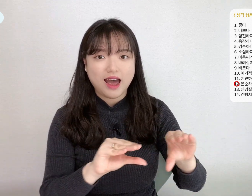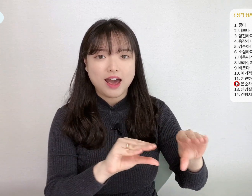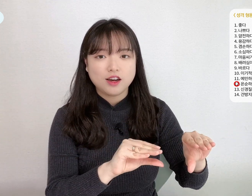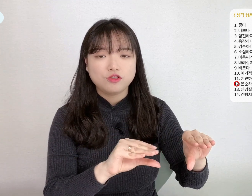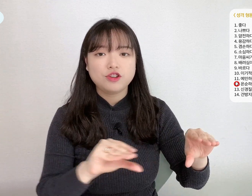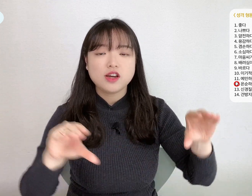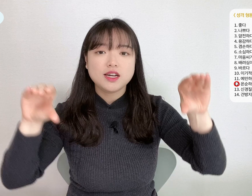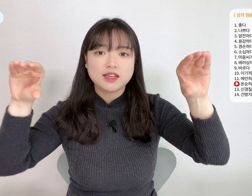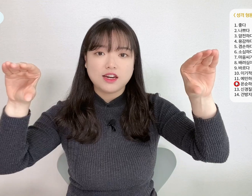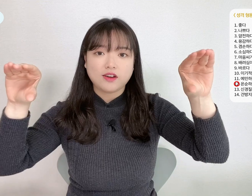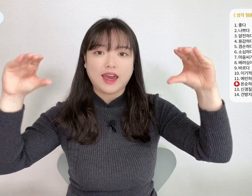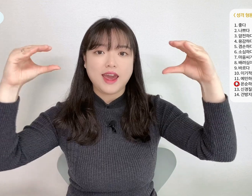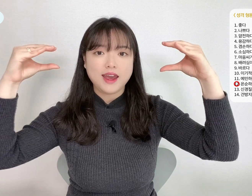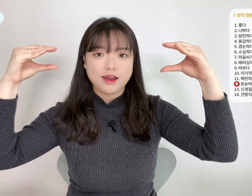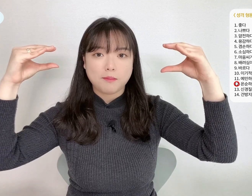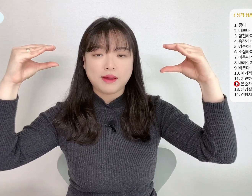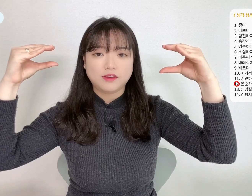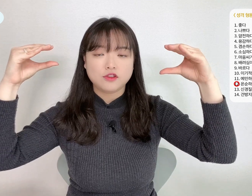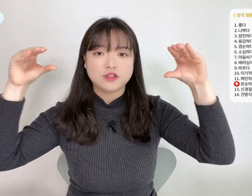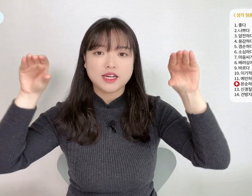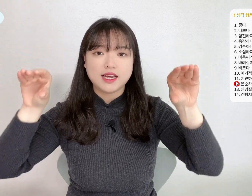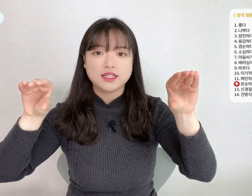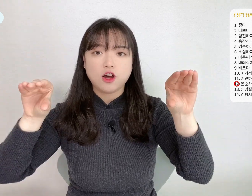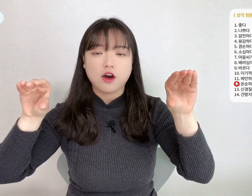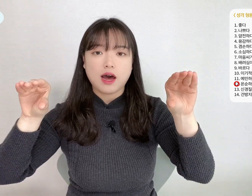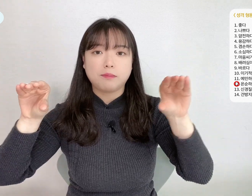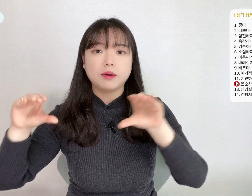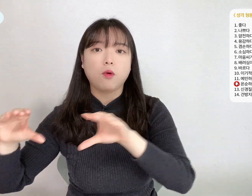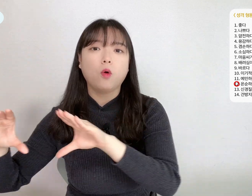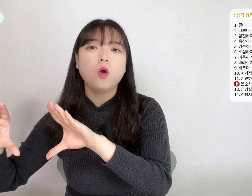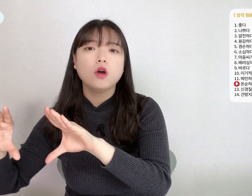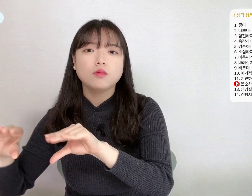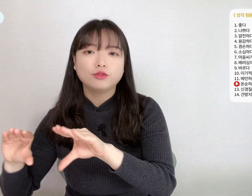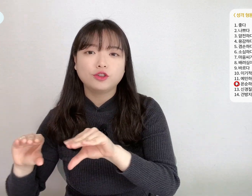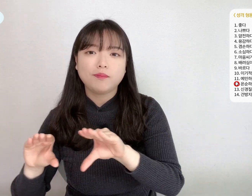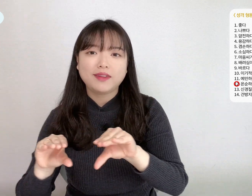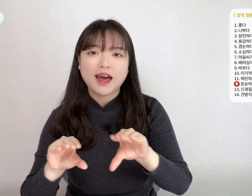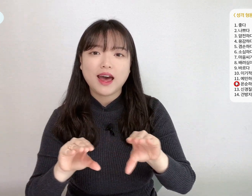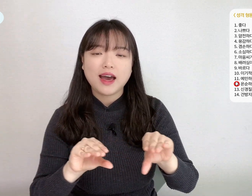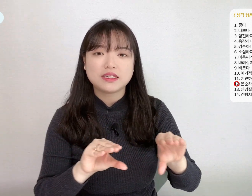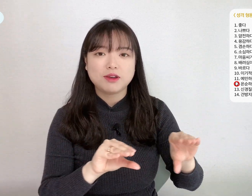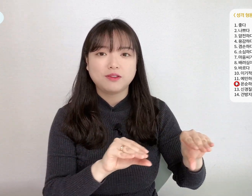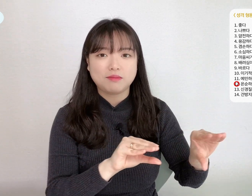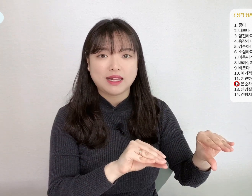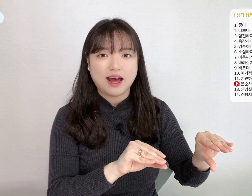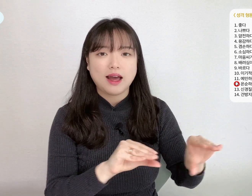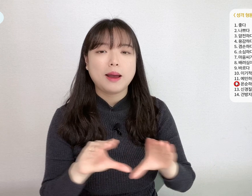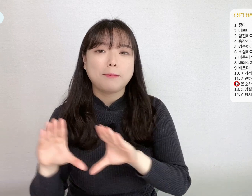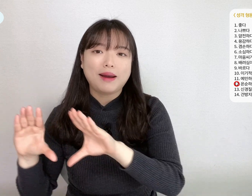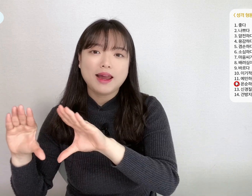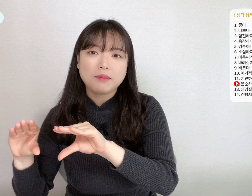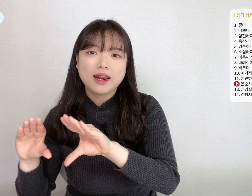you can look ahead and say [soft]. The feeling of touching something soft [soft]